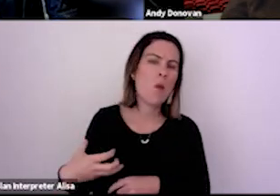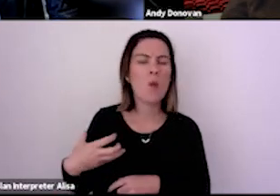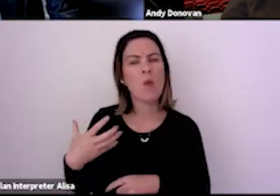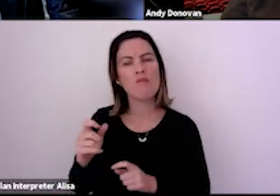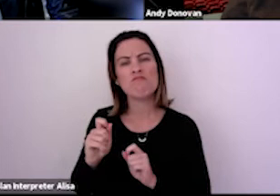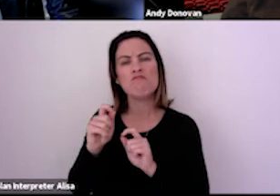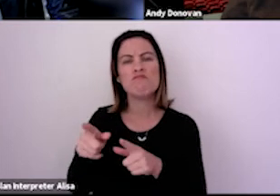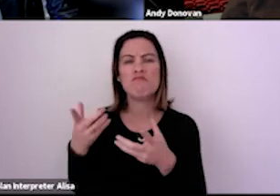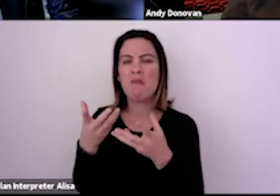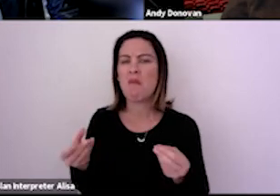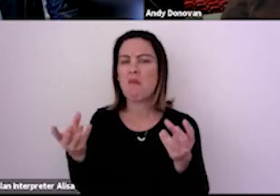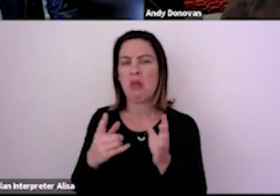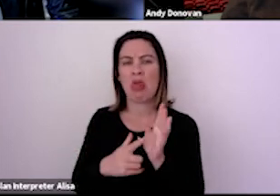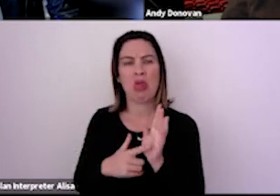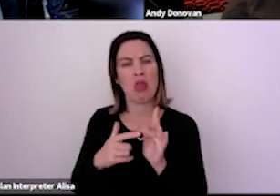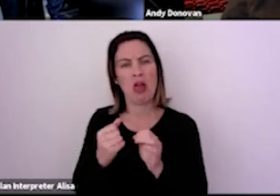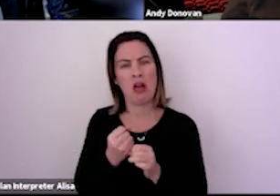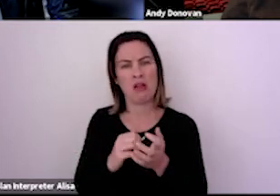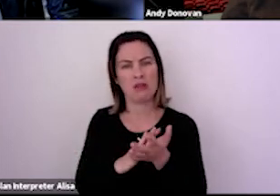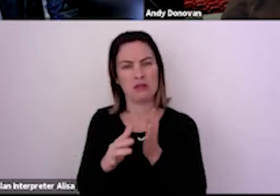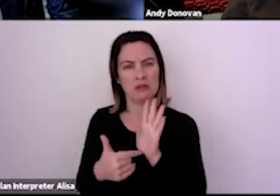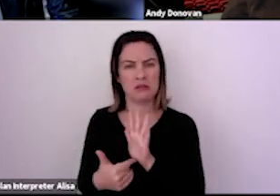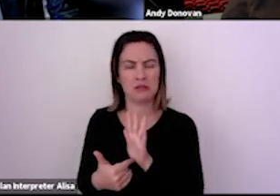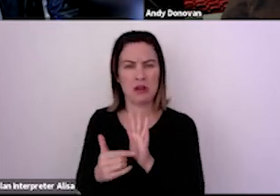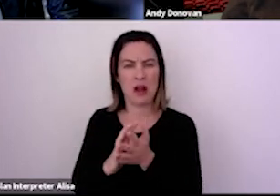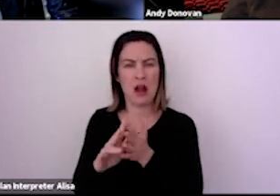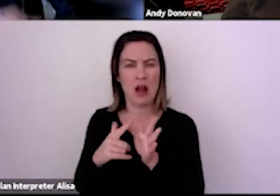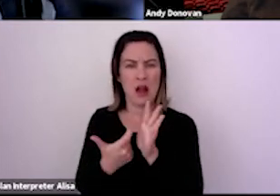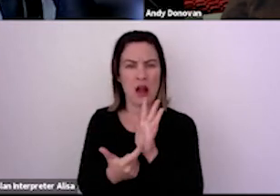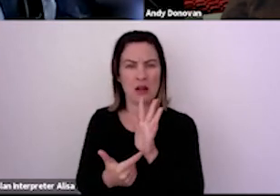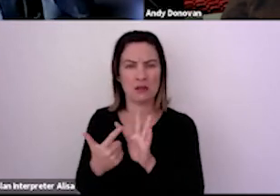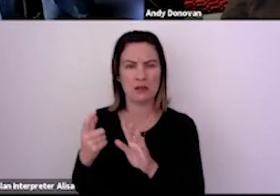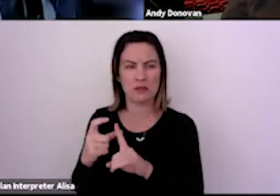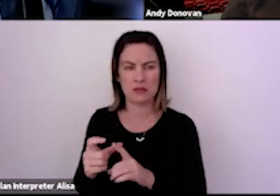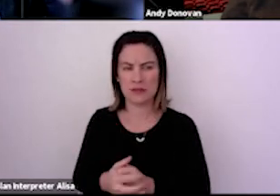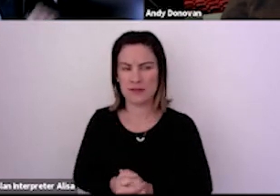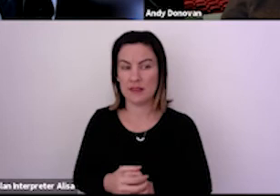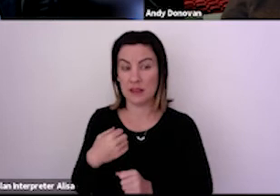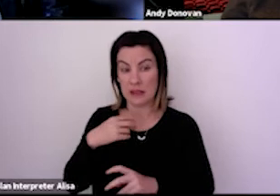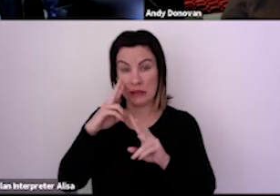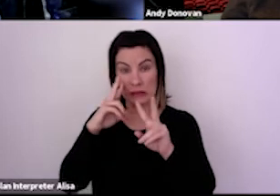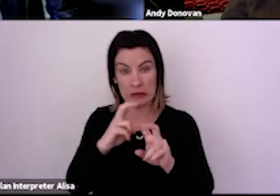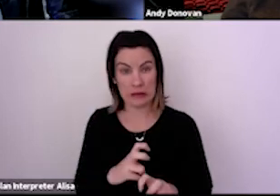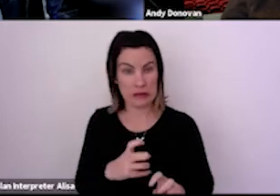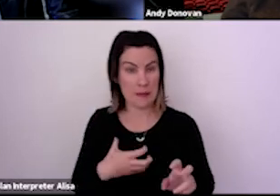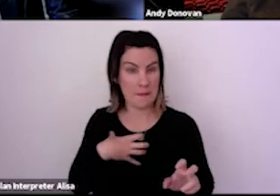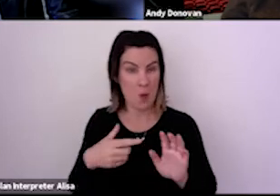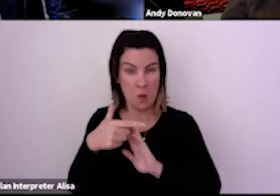likely to be accessing digital experiences with other members of their household so we won't have time to deep dive into digital today but there are interesting insights into the national